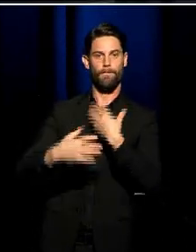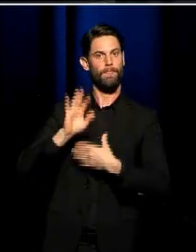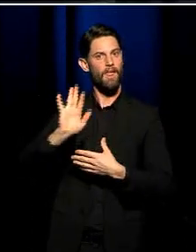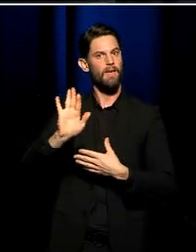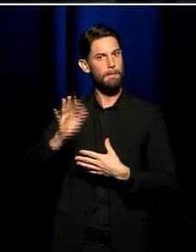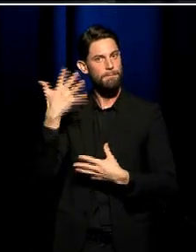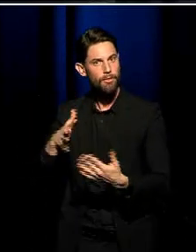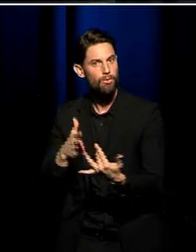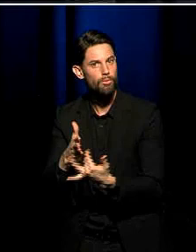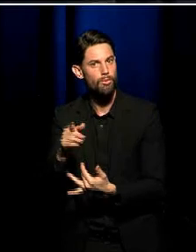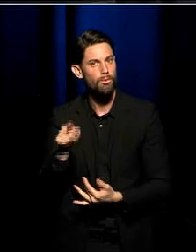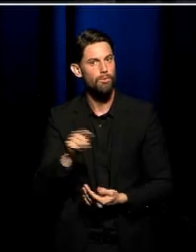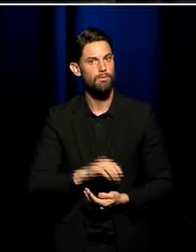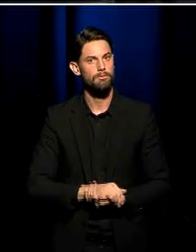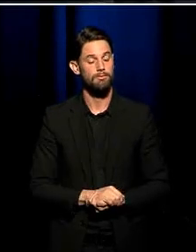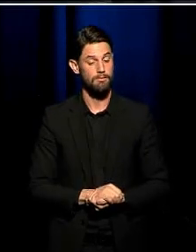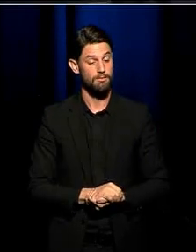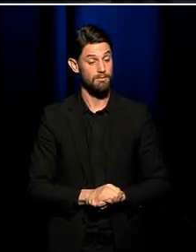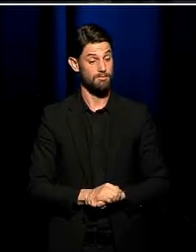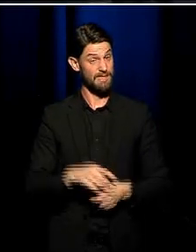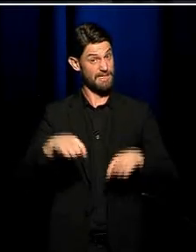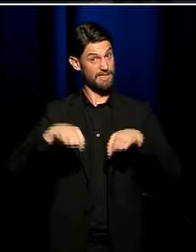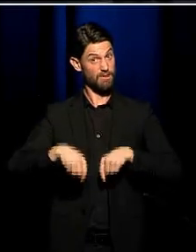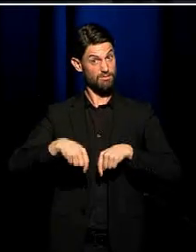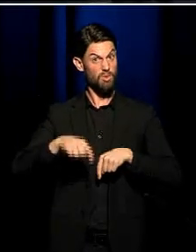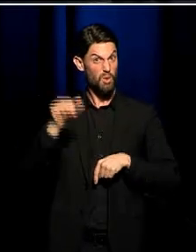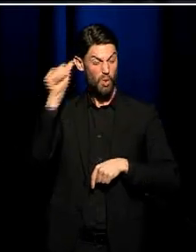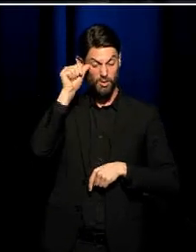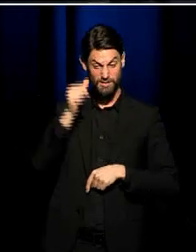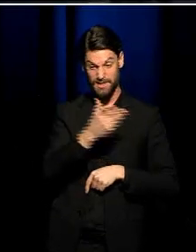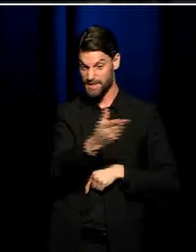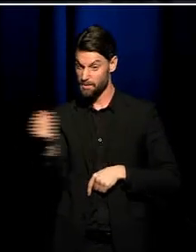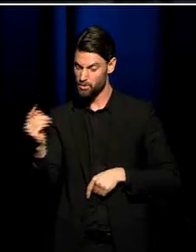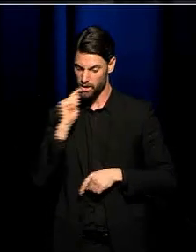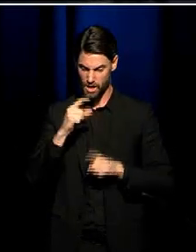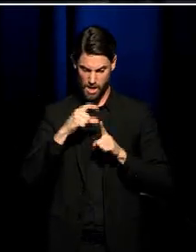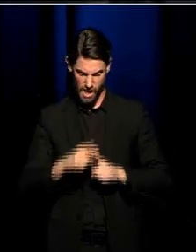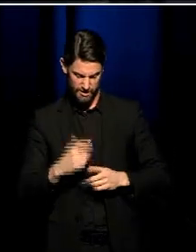understands that for many, that will be difficult. We acknowledge that such